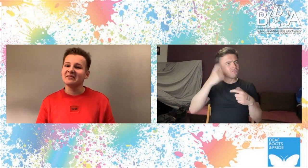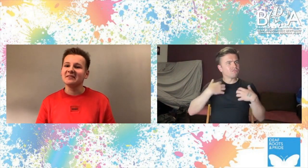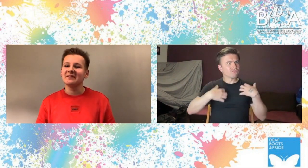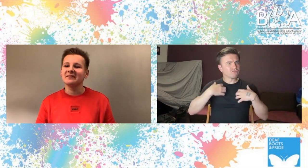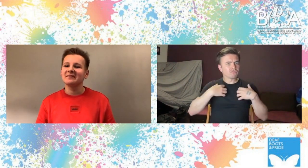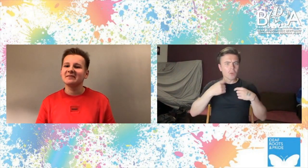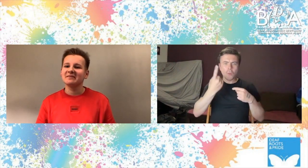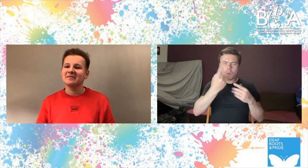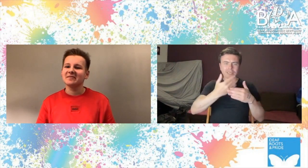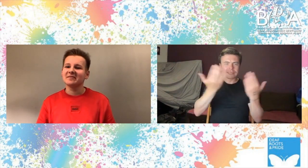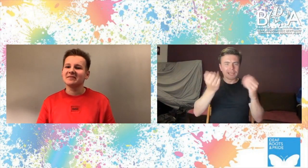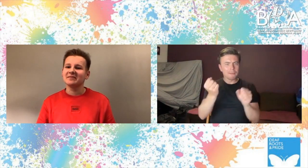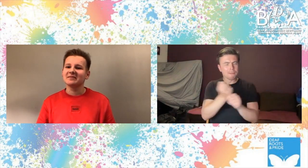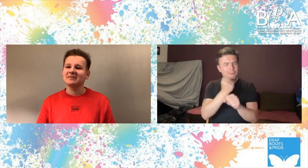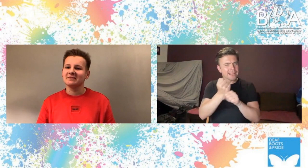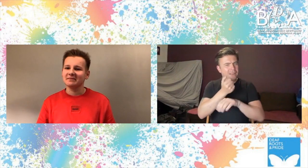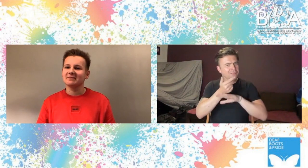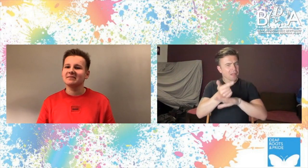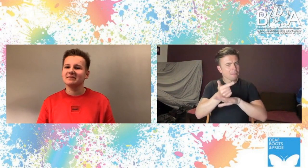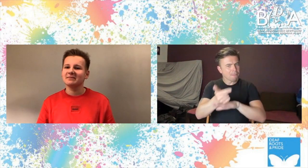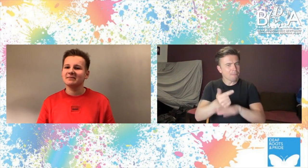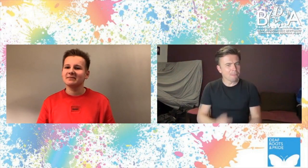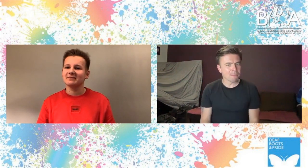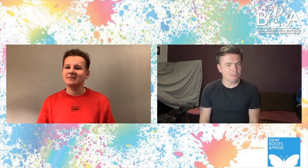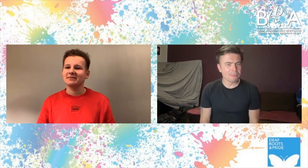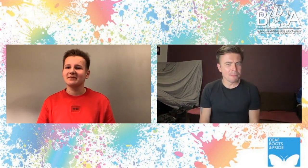in being a filmmaker one day maybe?